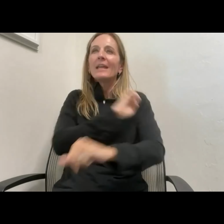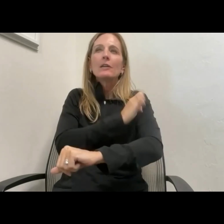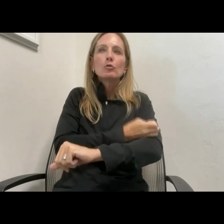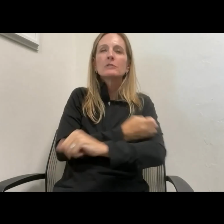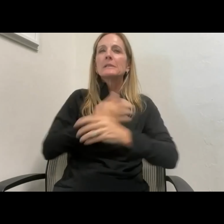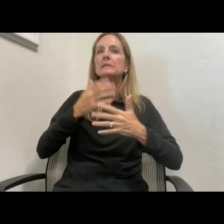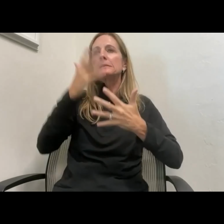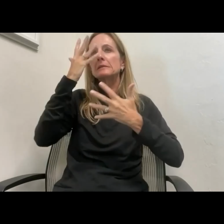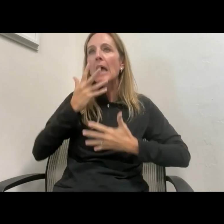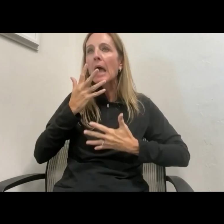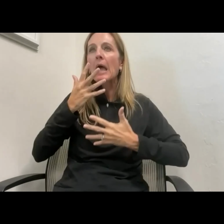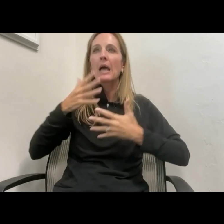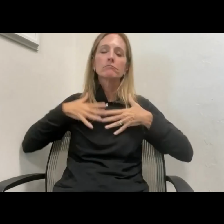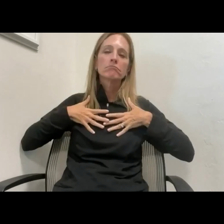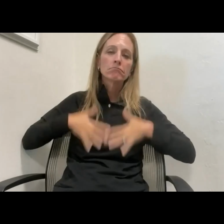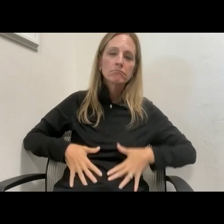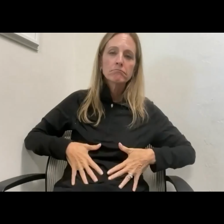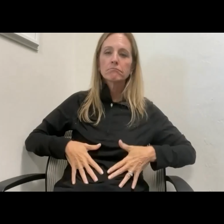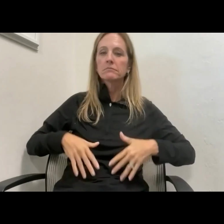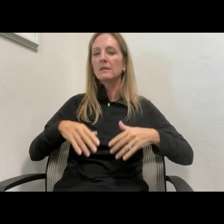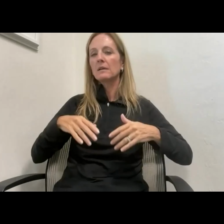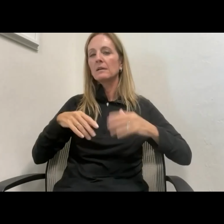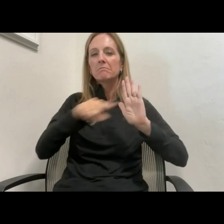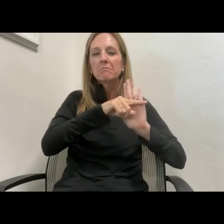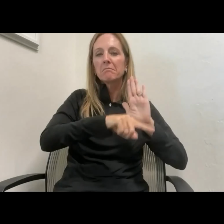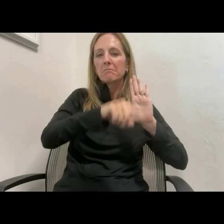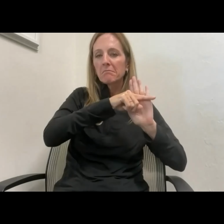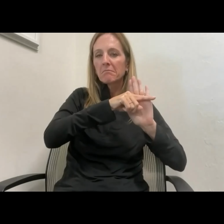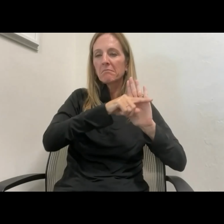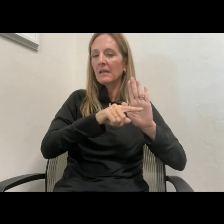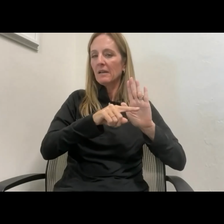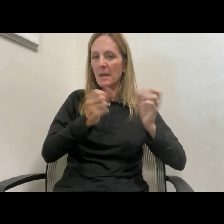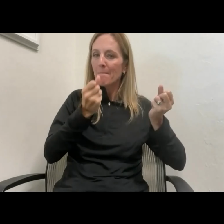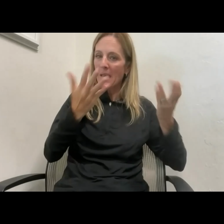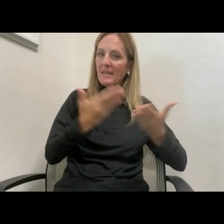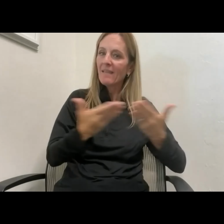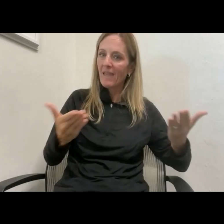many things that are out of control right now, that can really affect our well-being mm-hmm.